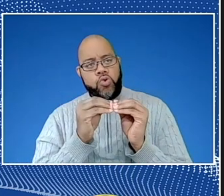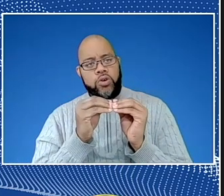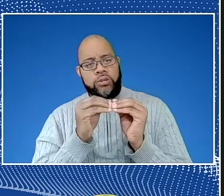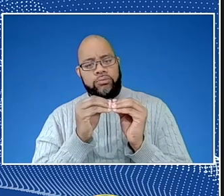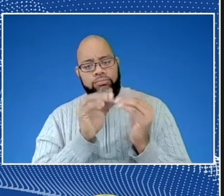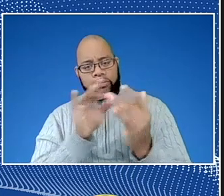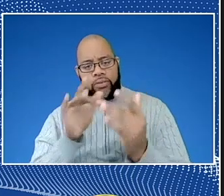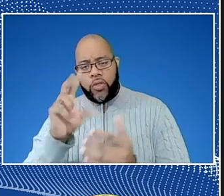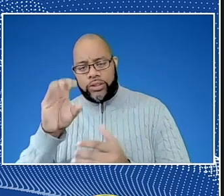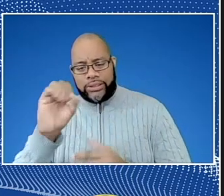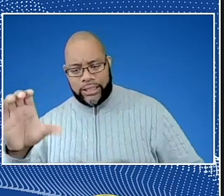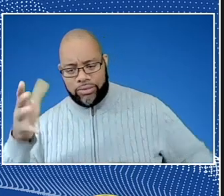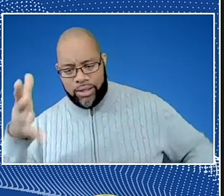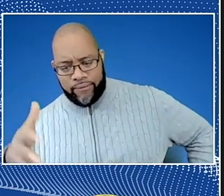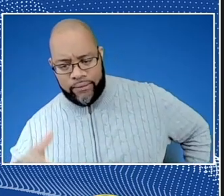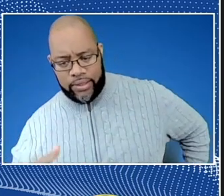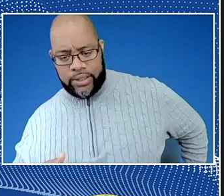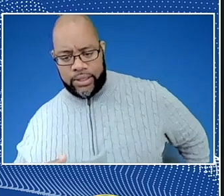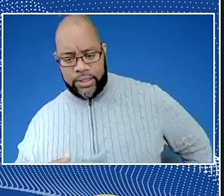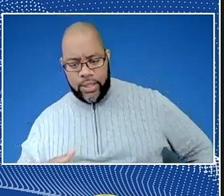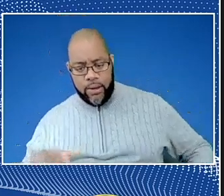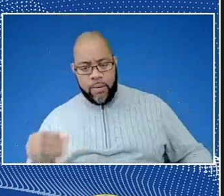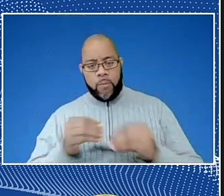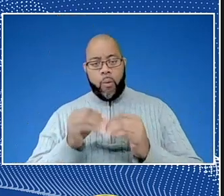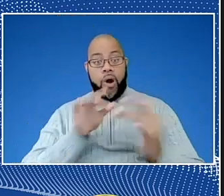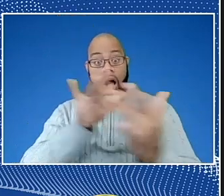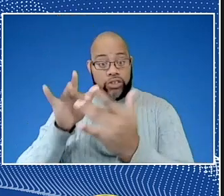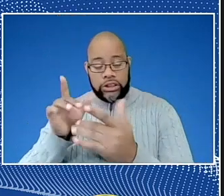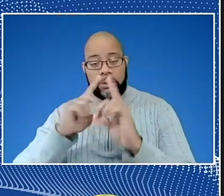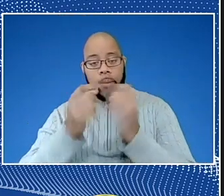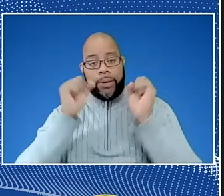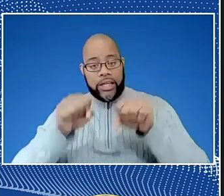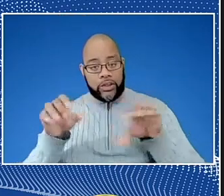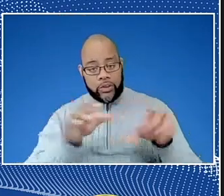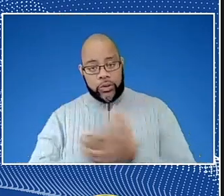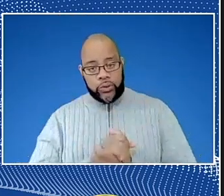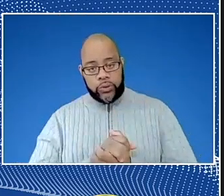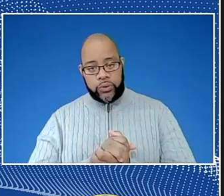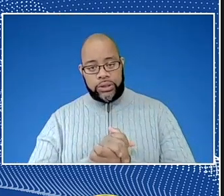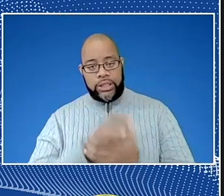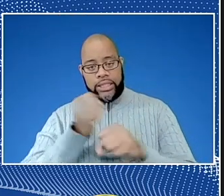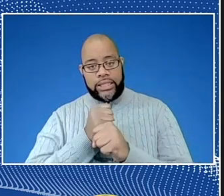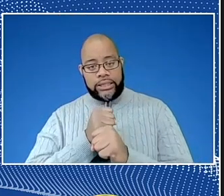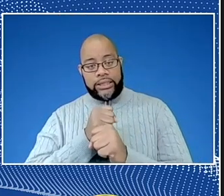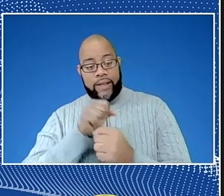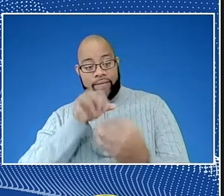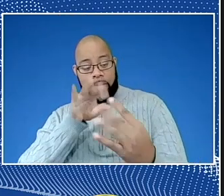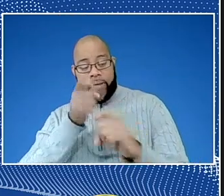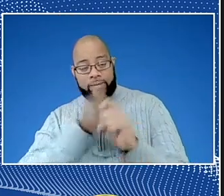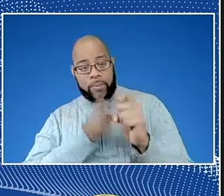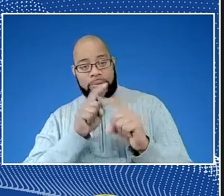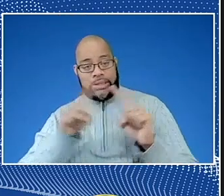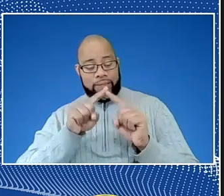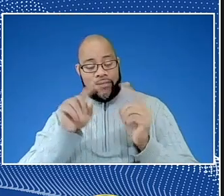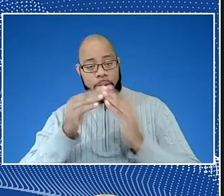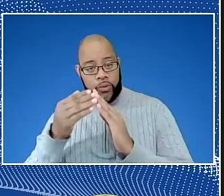Department, sorry, the more preemptive outreach the Department can do to get the input from various communities from a wide